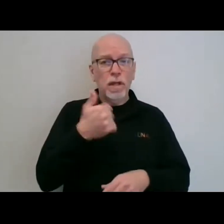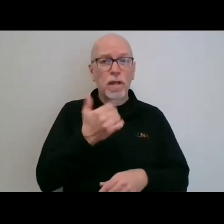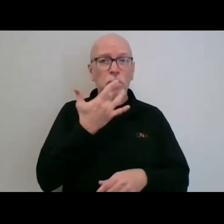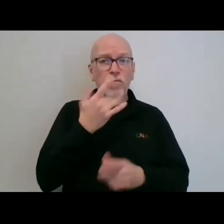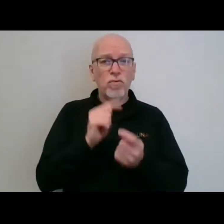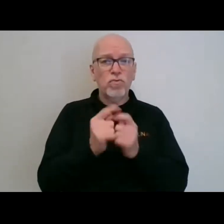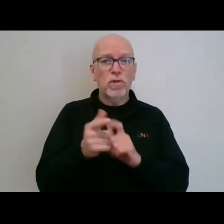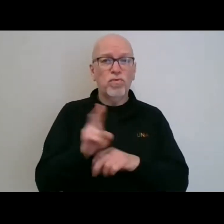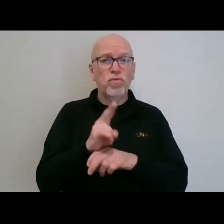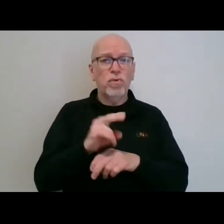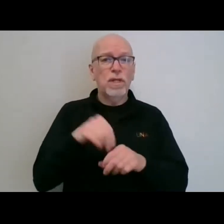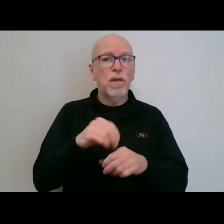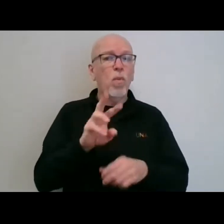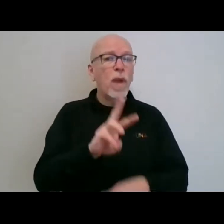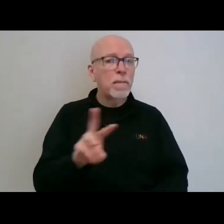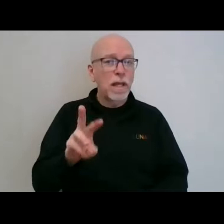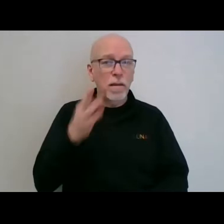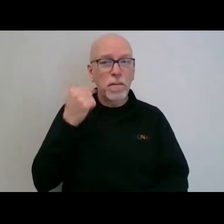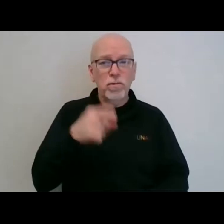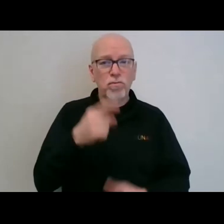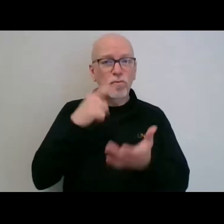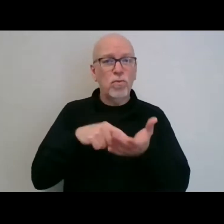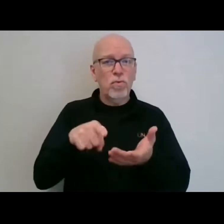to use in websites since you found them to be problematic?